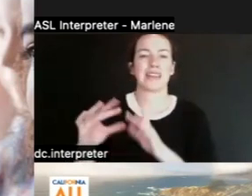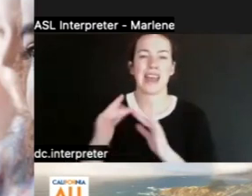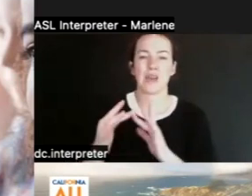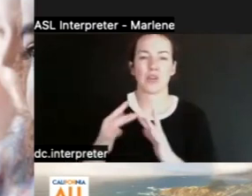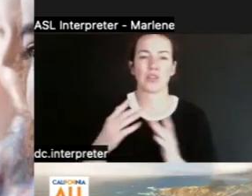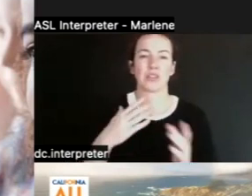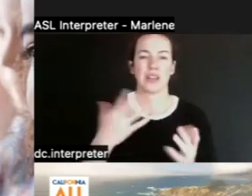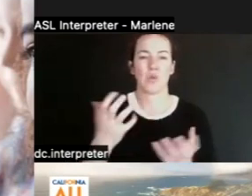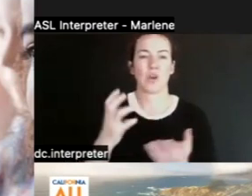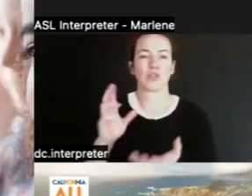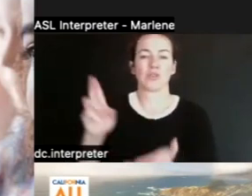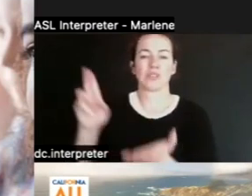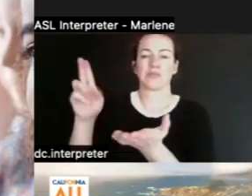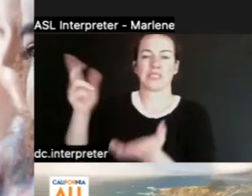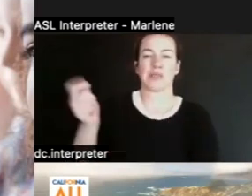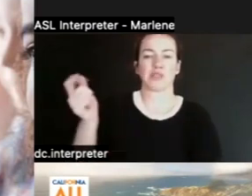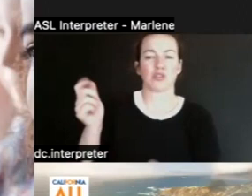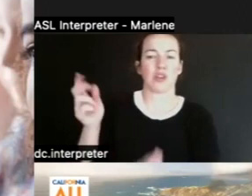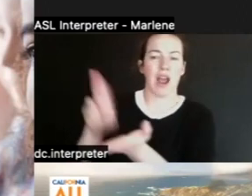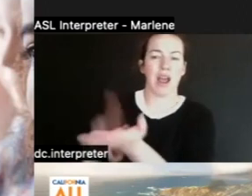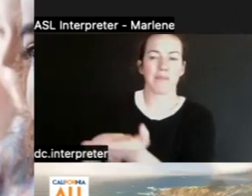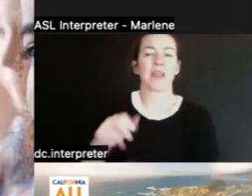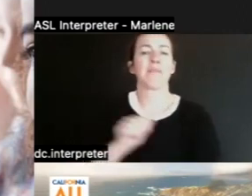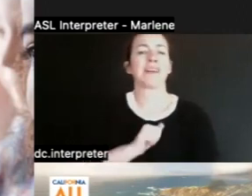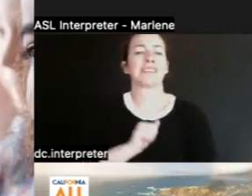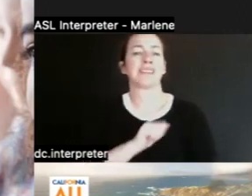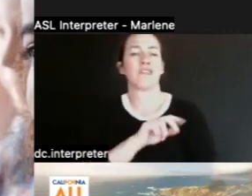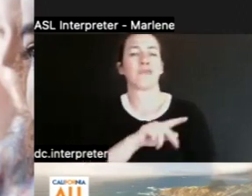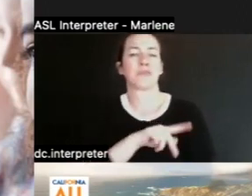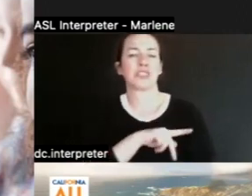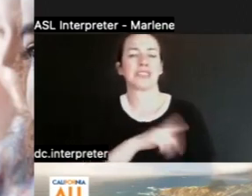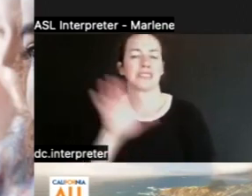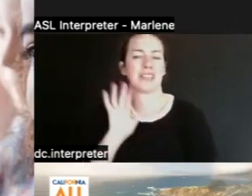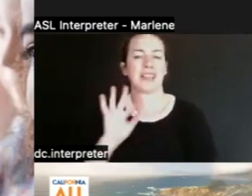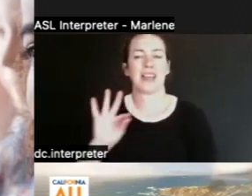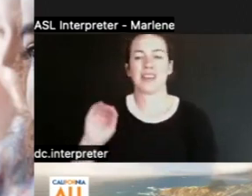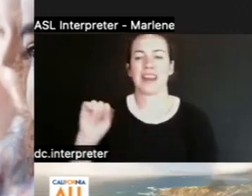And then I personally did a demonstration project in the 90s for proof of concept for this sort of